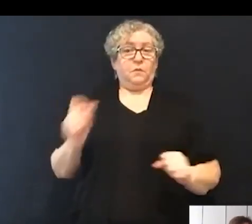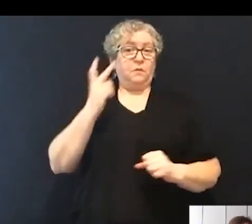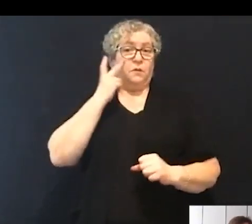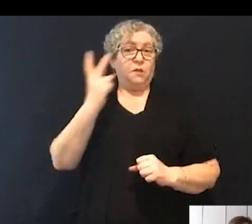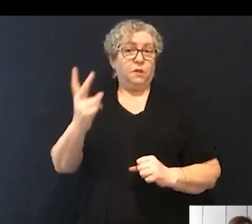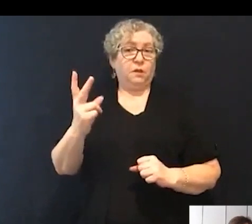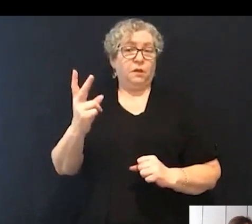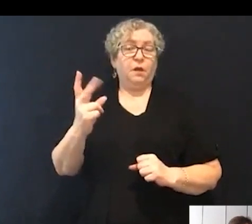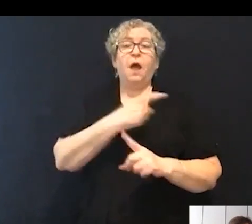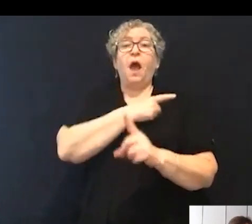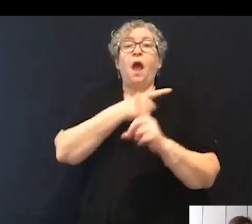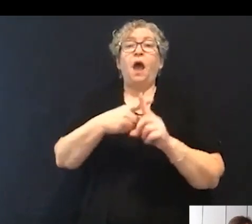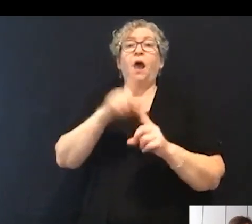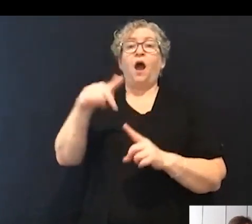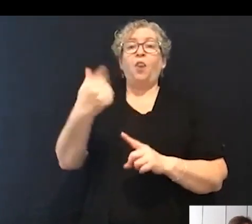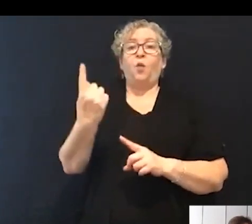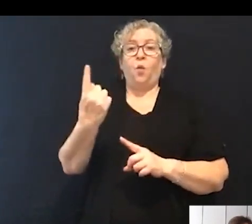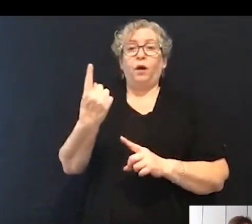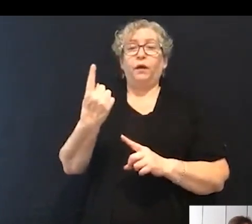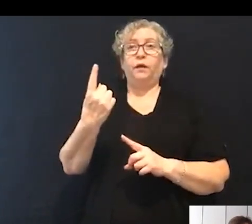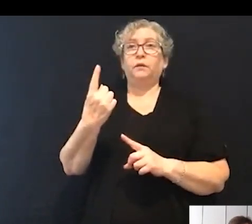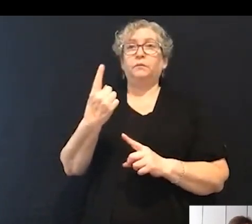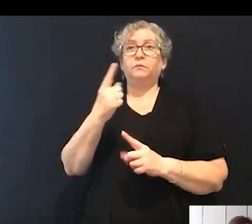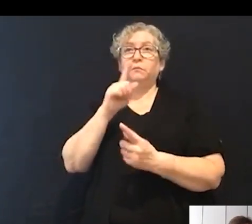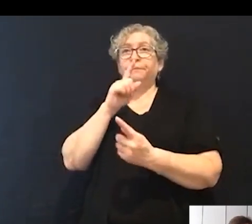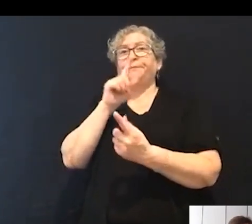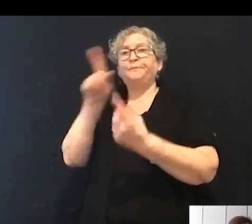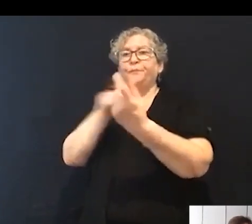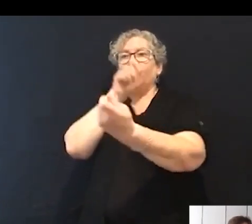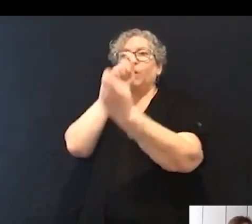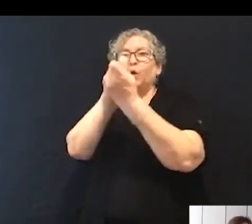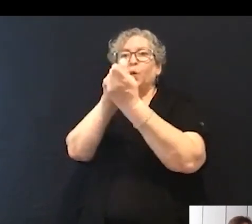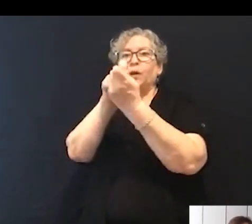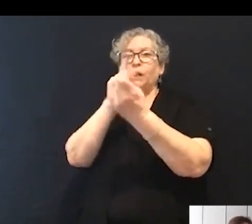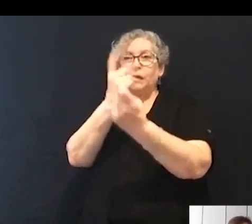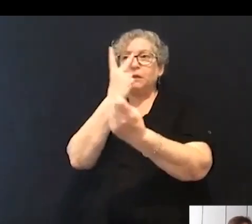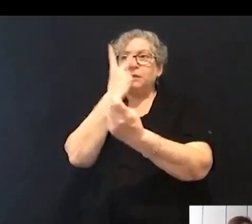And the other is visual acuity, which is a central foveal vision.